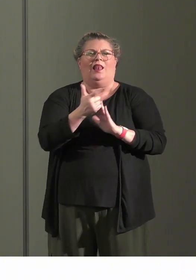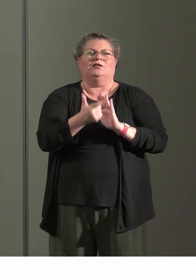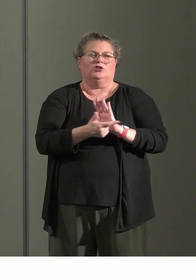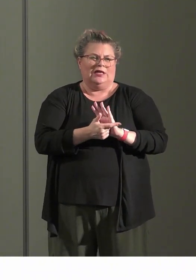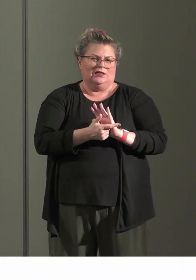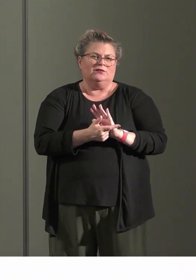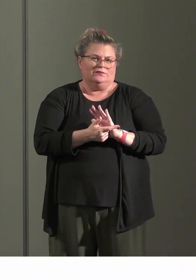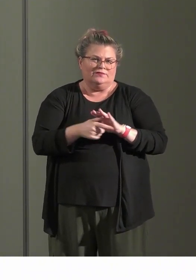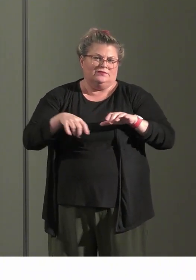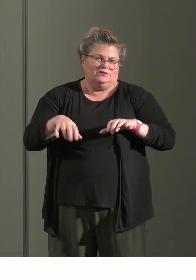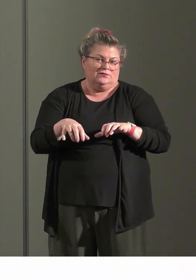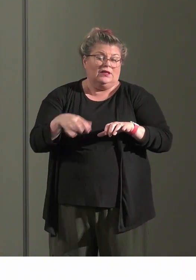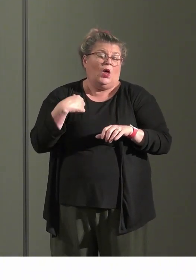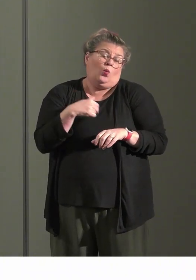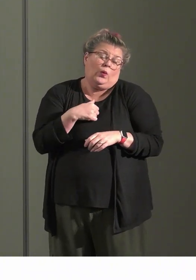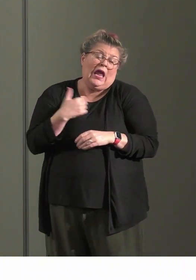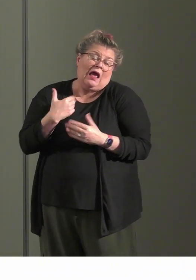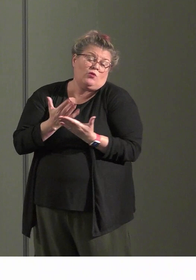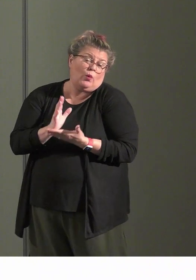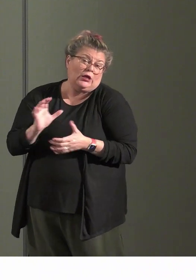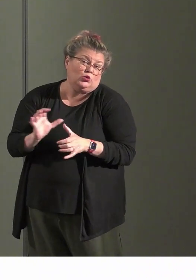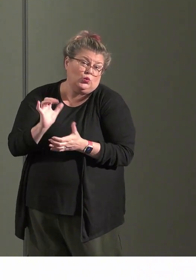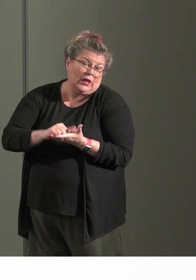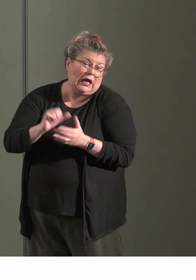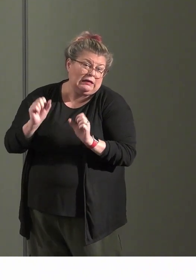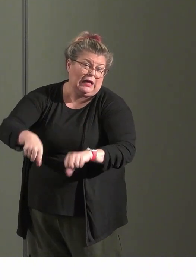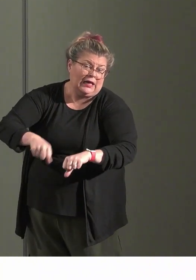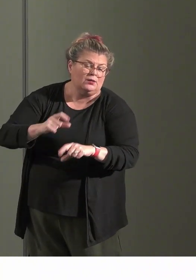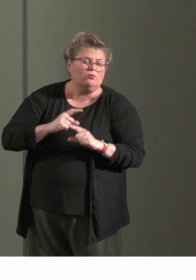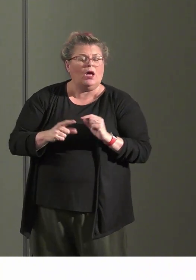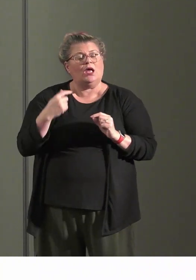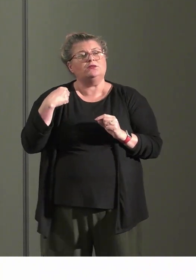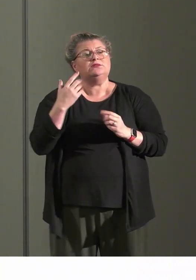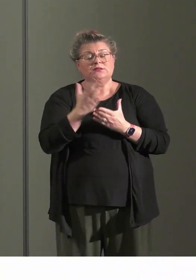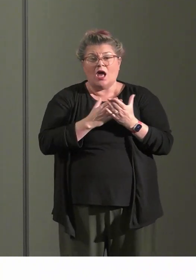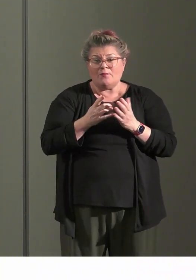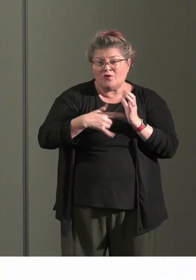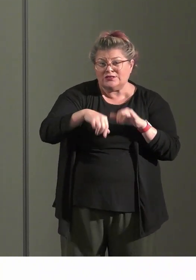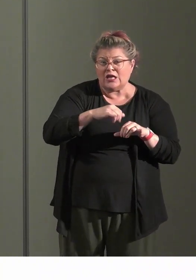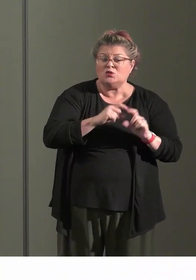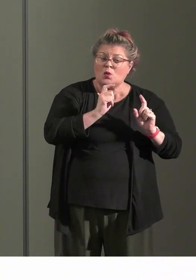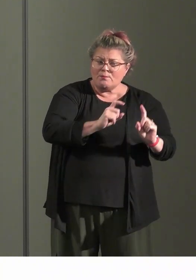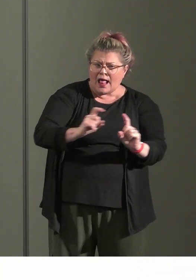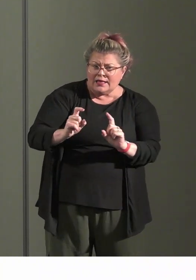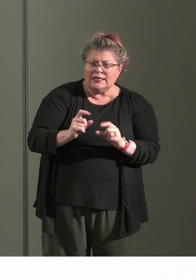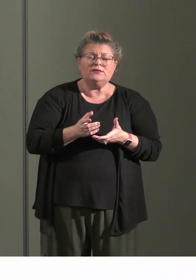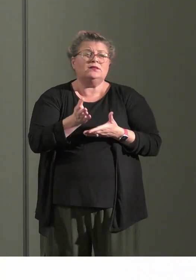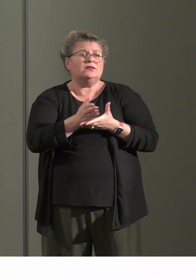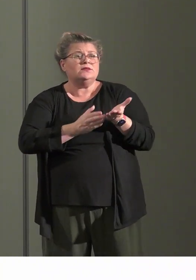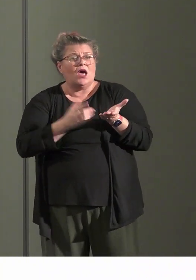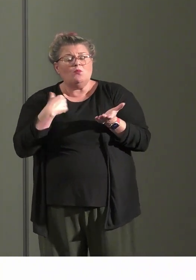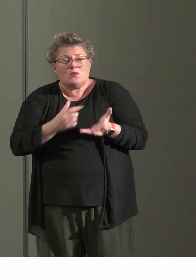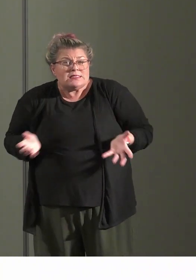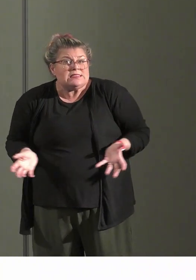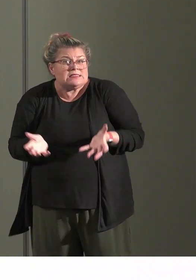have a right do. So we're piloting in some cases the standards and encourage them to use them and